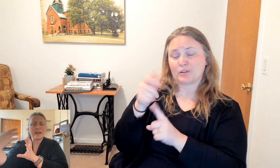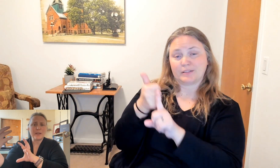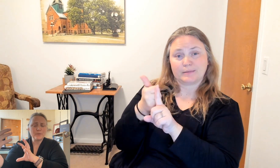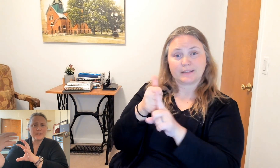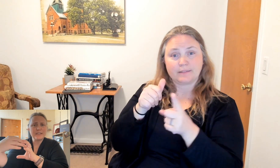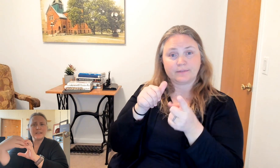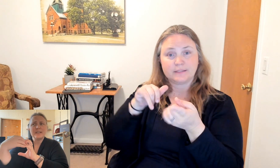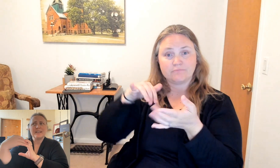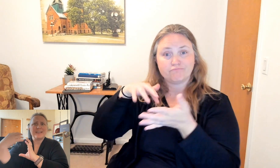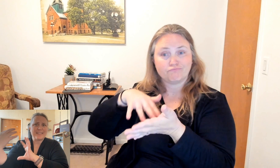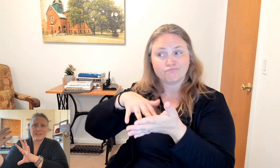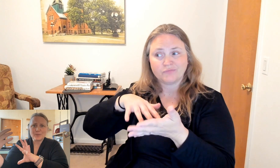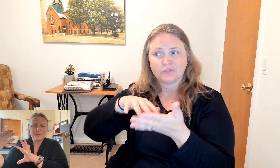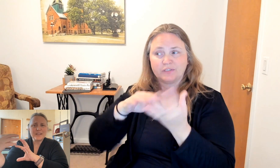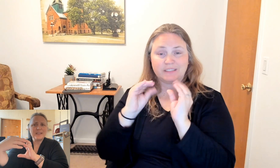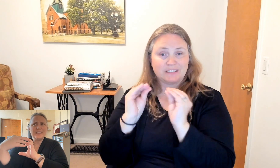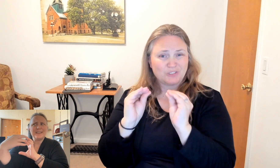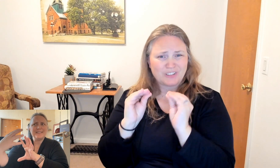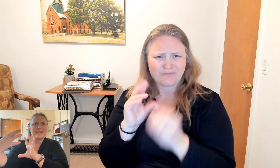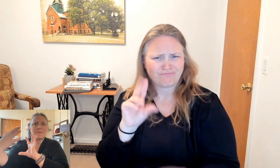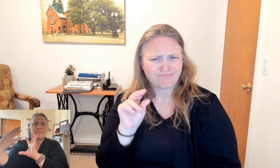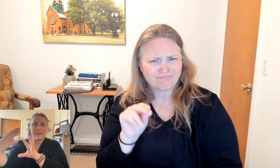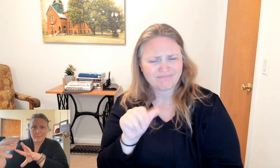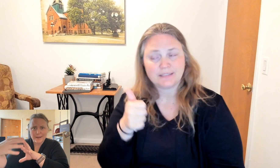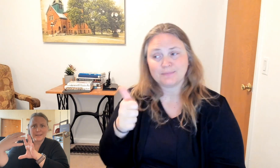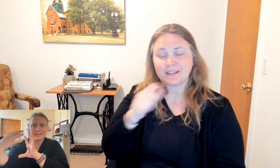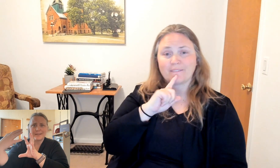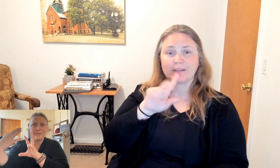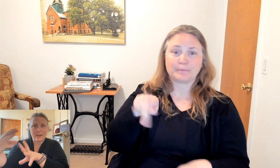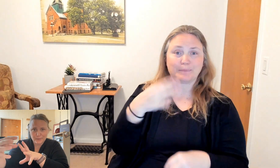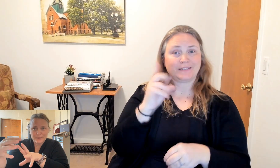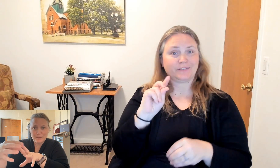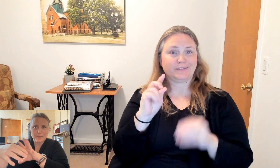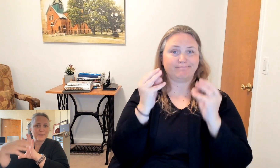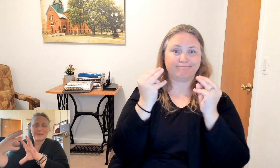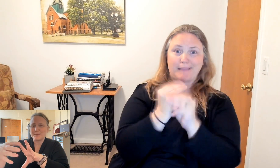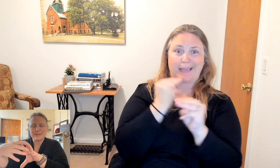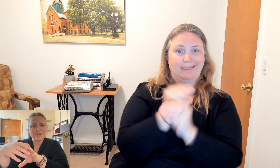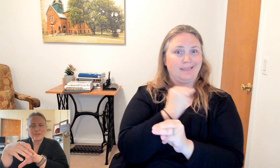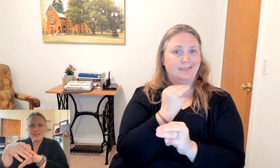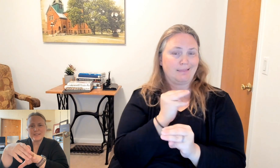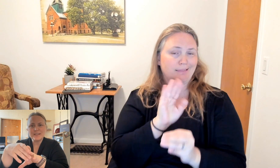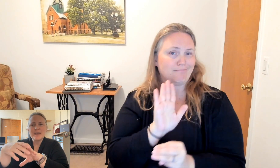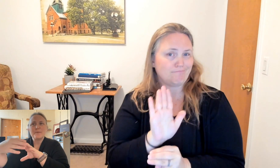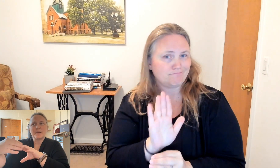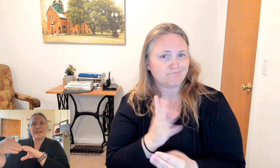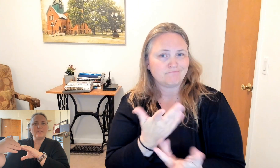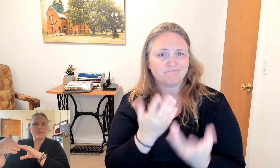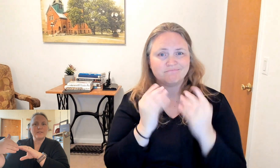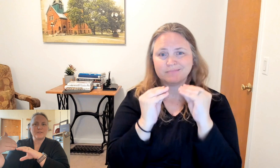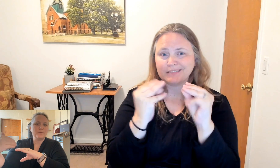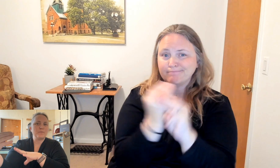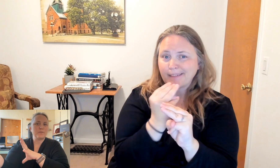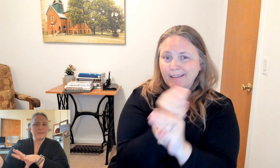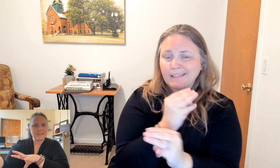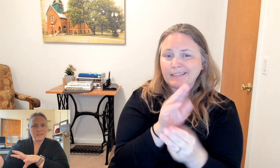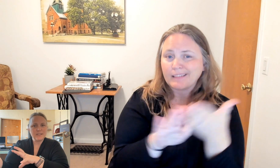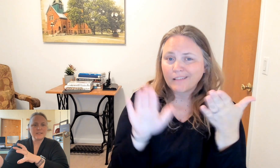pedagogy and that sort of thing. He's a mathematics faculty member. That's what his doctorate's in, but he wants to improve his teaching.